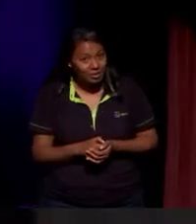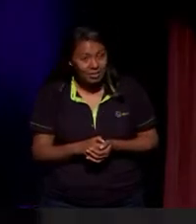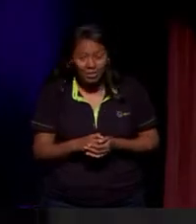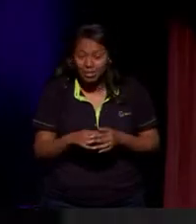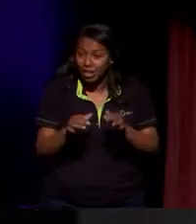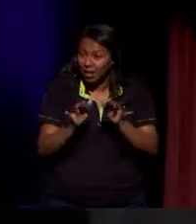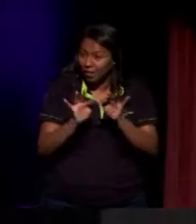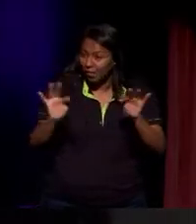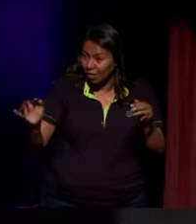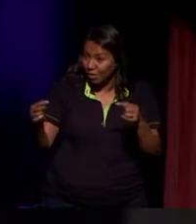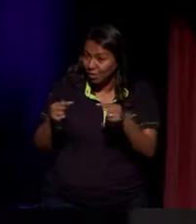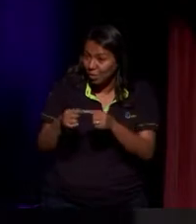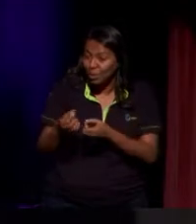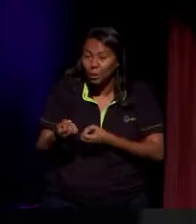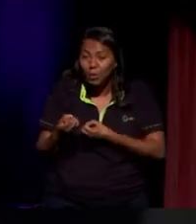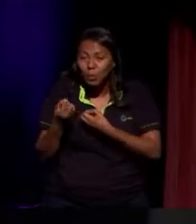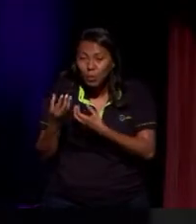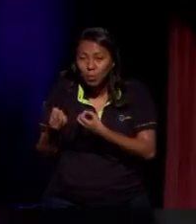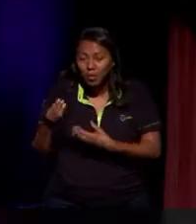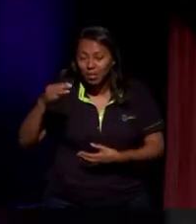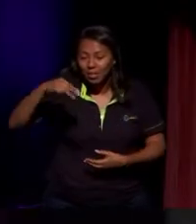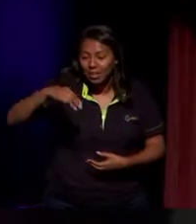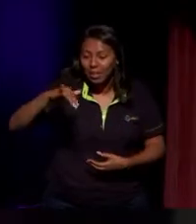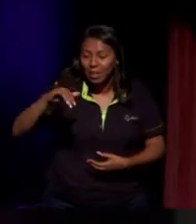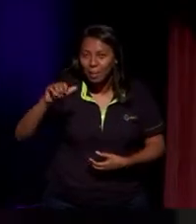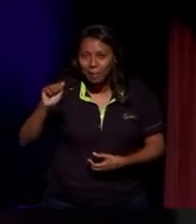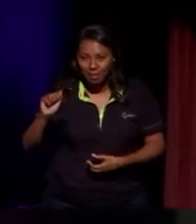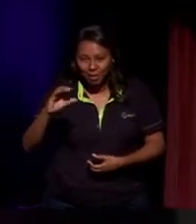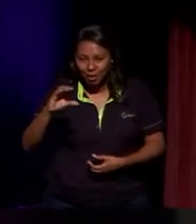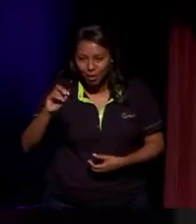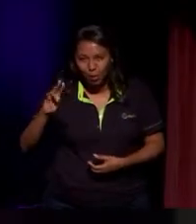the poet and writer Mia Couto, Mozambican government.